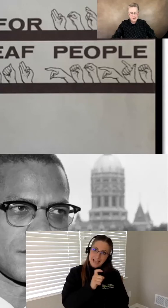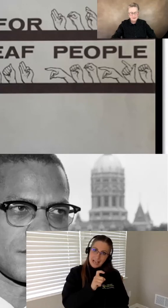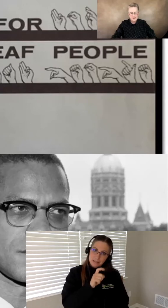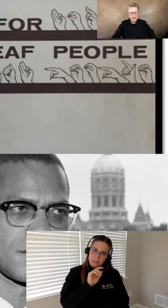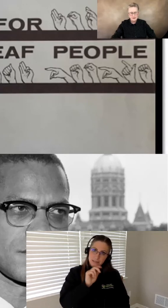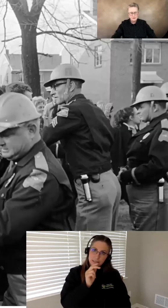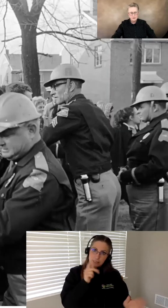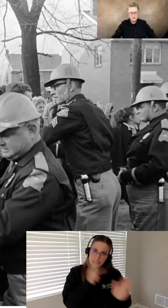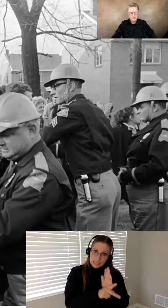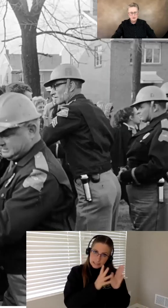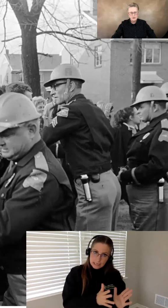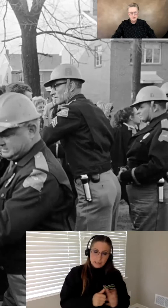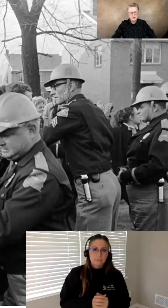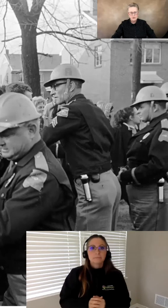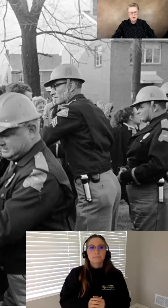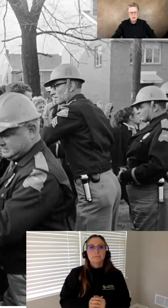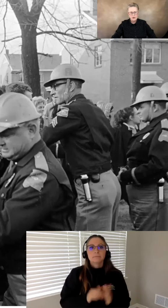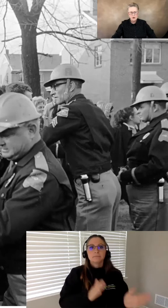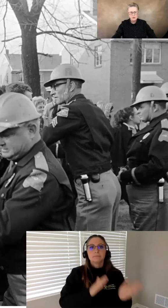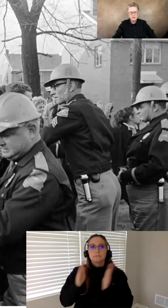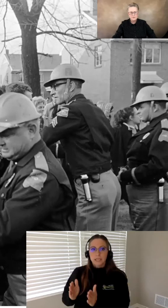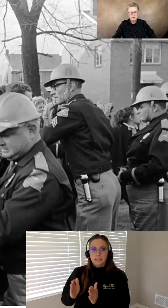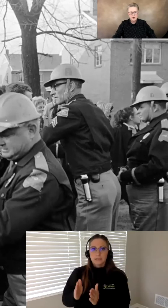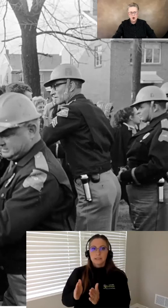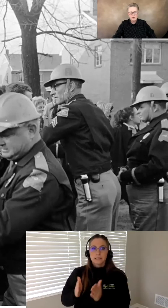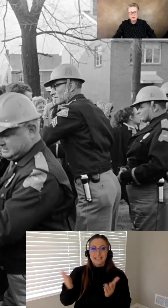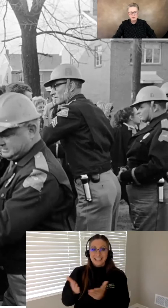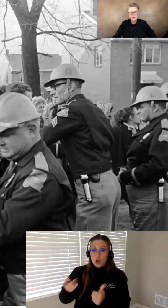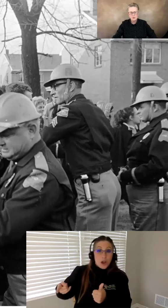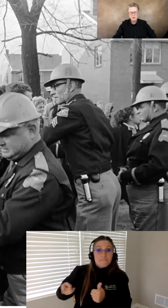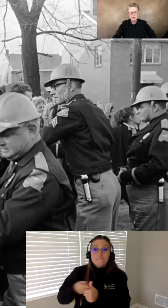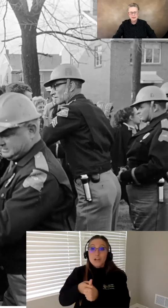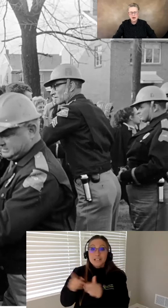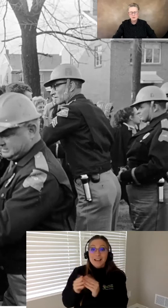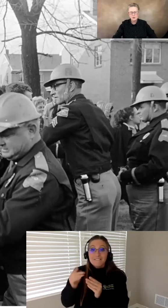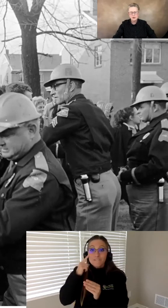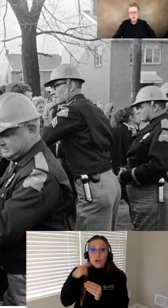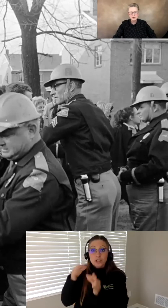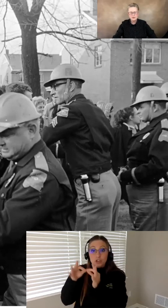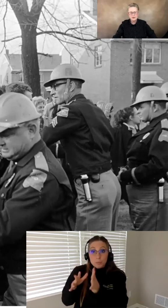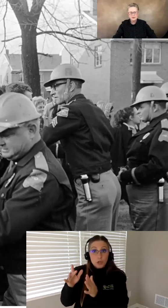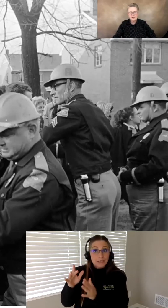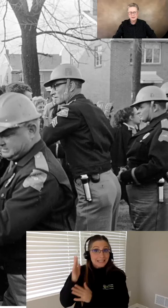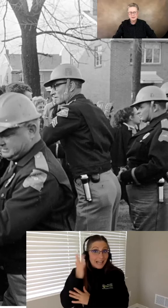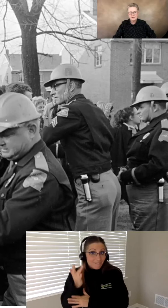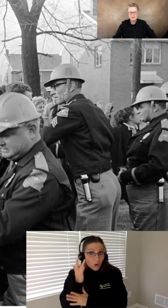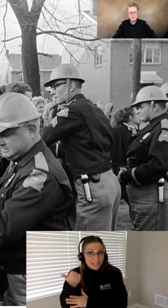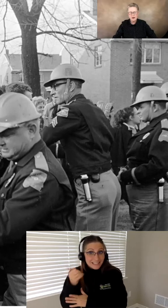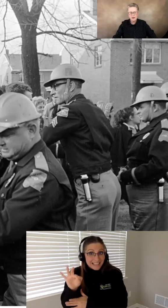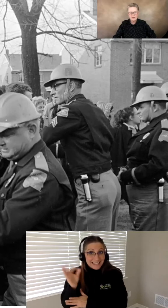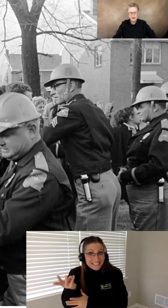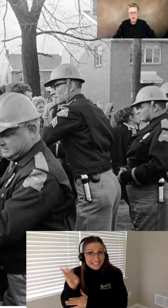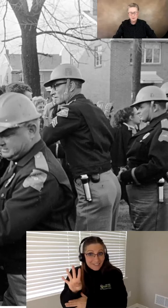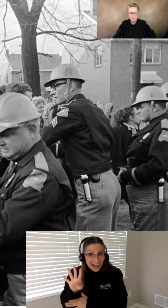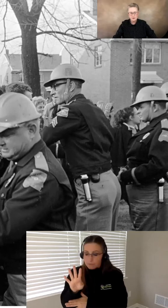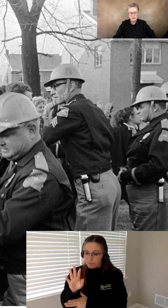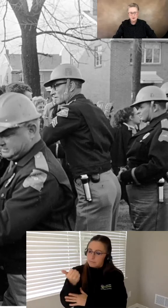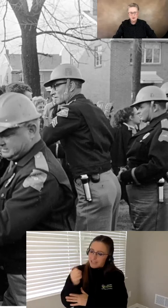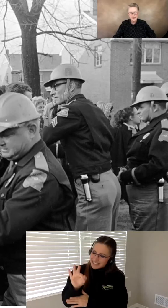and then, here was the first conference for interpreters in California in April 1965, and